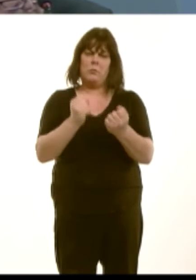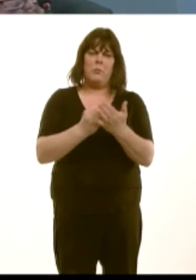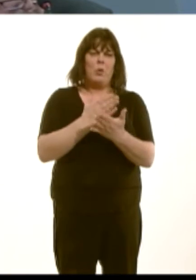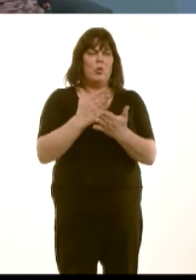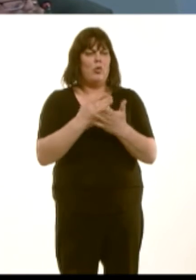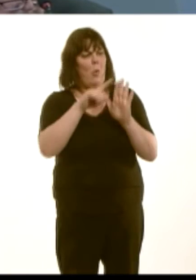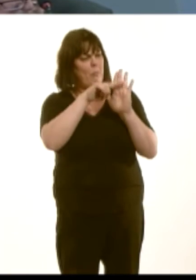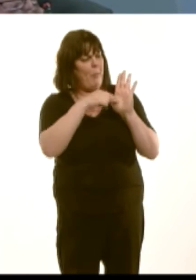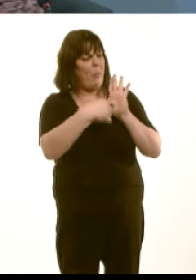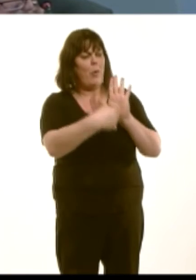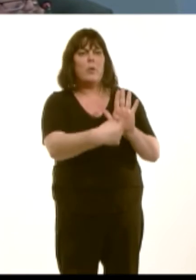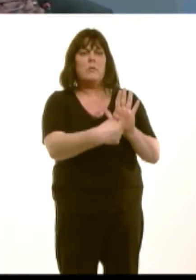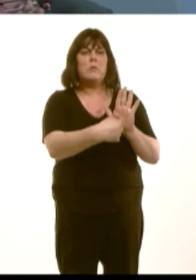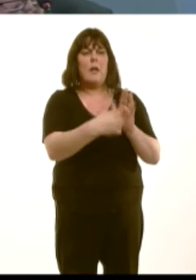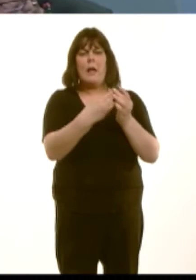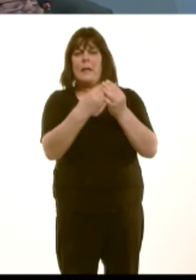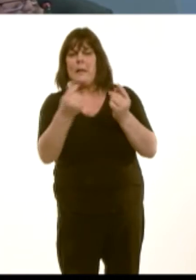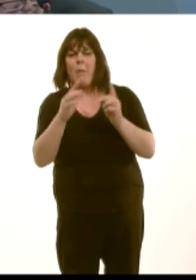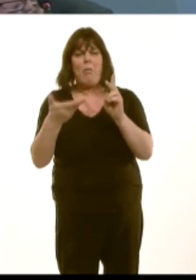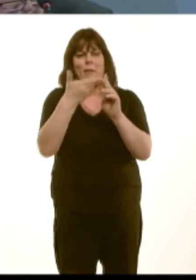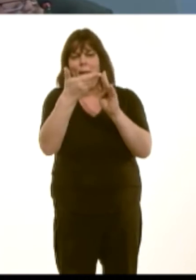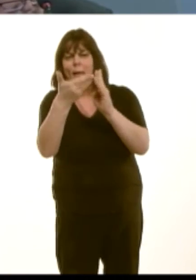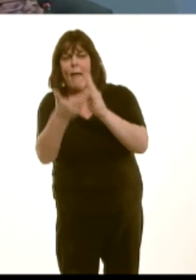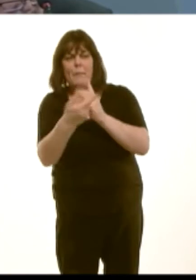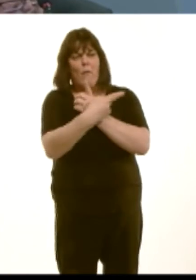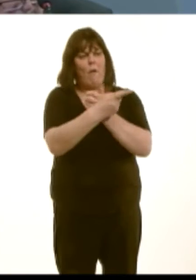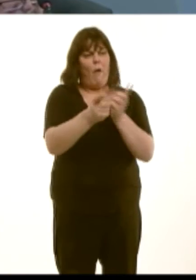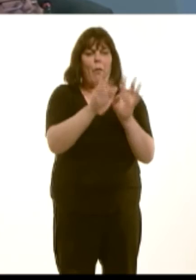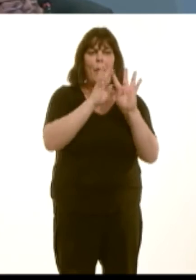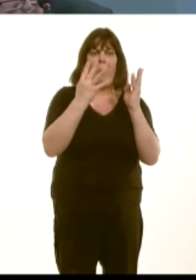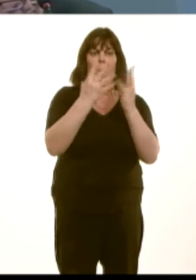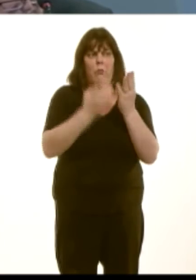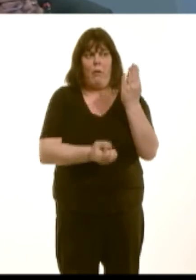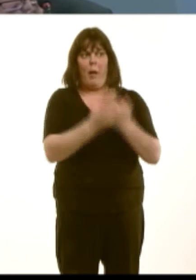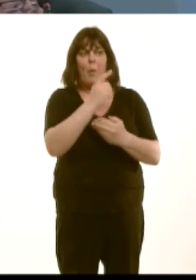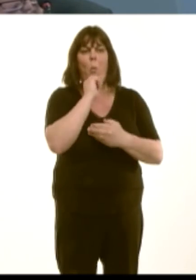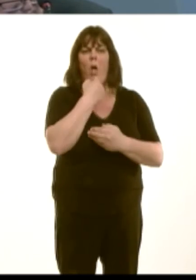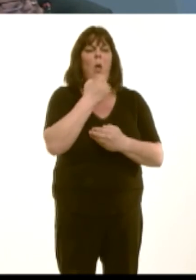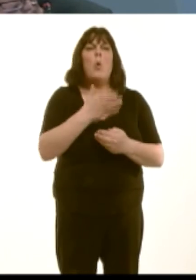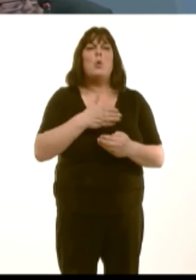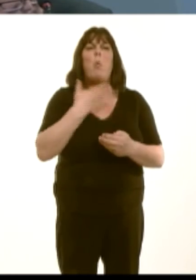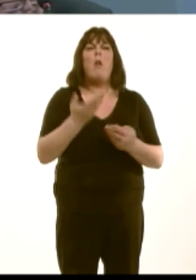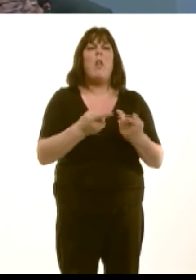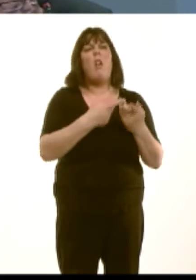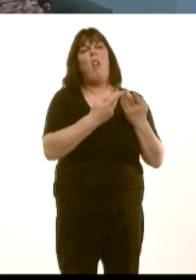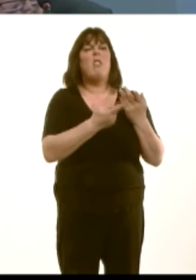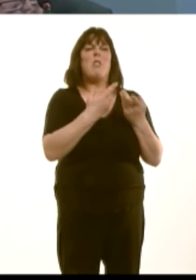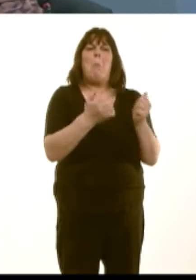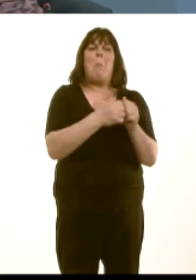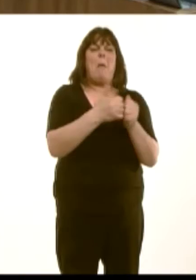within the report and some of the aspirations of the board are carried through, rather than it just being another bit of paper sitting on many desks across south-east Wales.